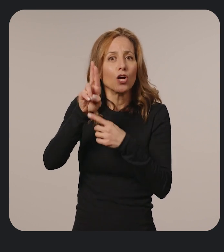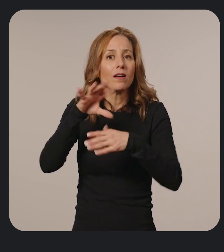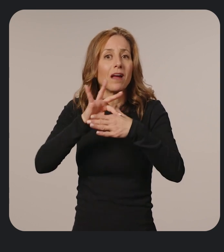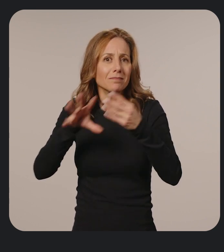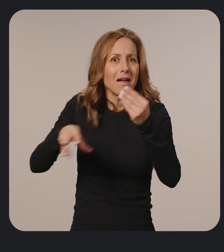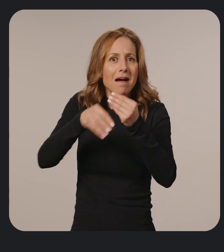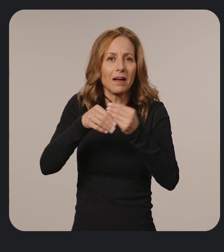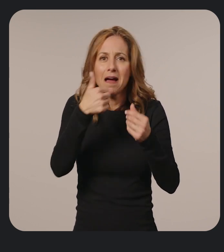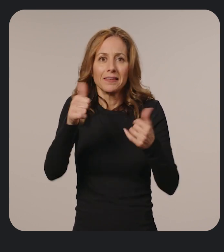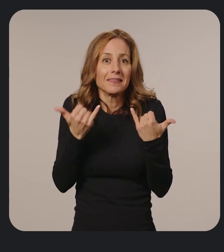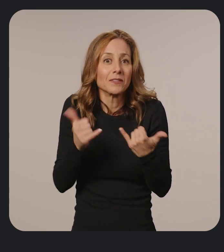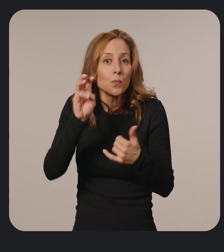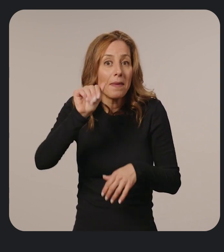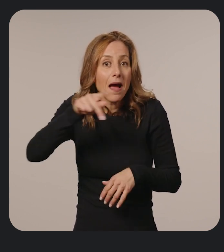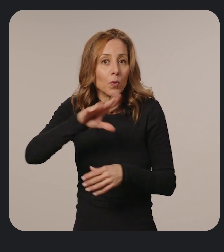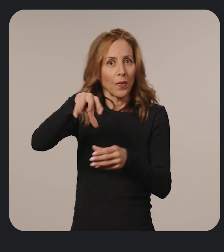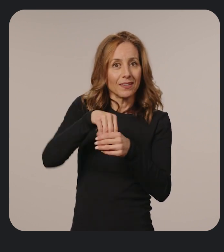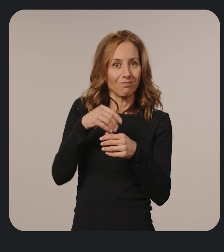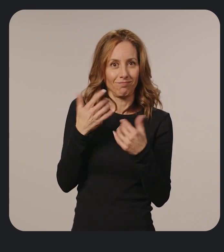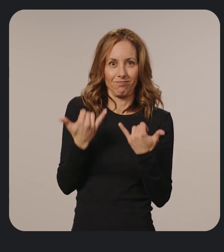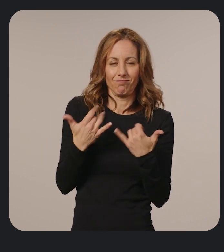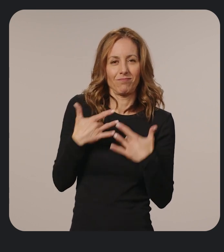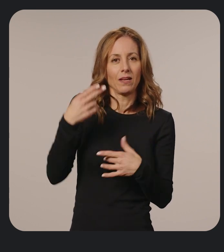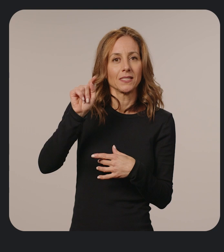This enables adding Flutter content to any existing web app